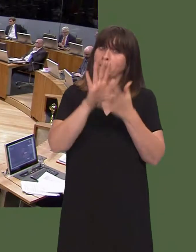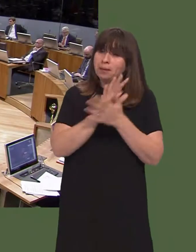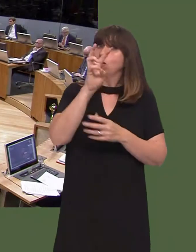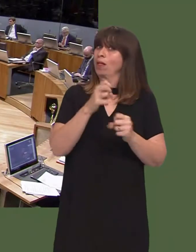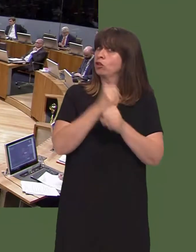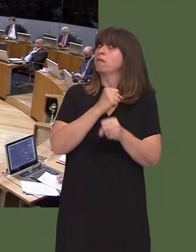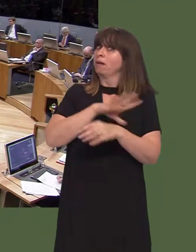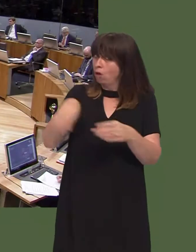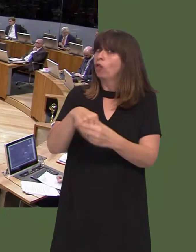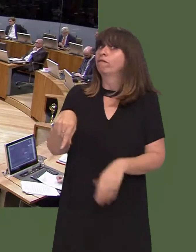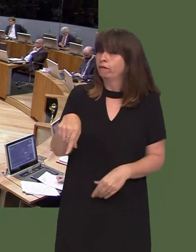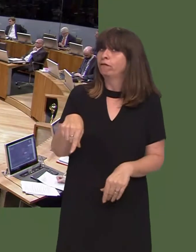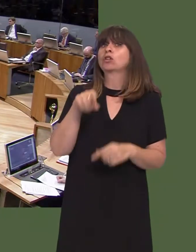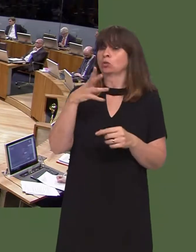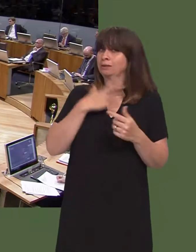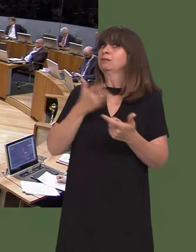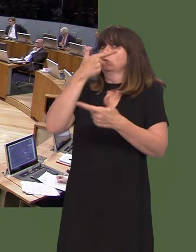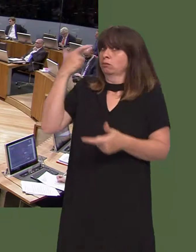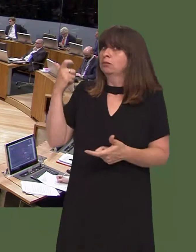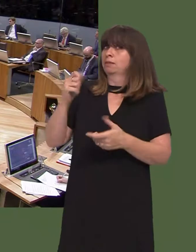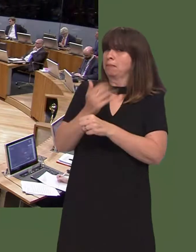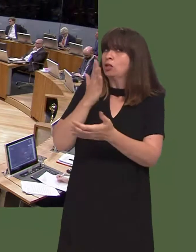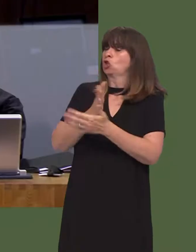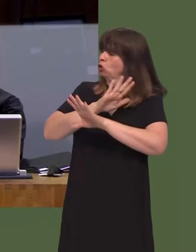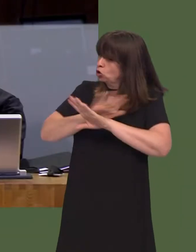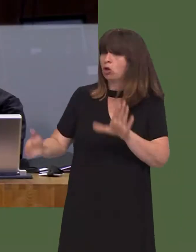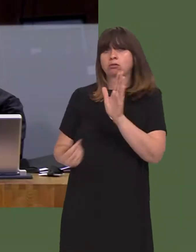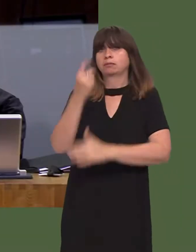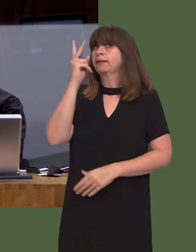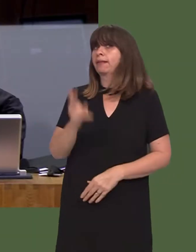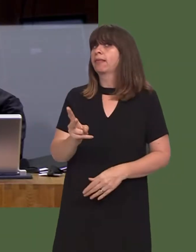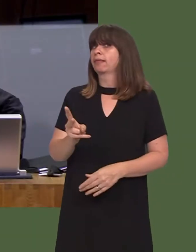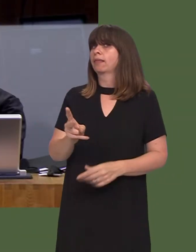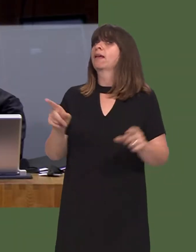So, you do have a key role to understand this and actually make sure it doesnít happen